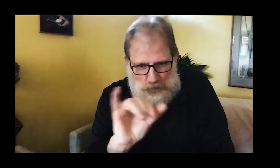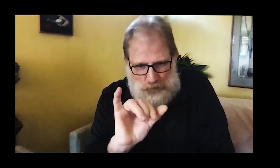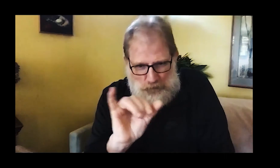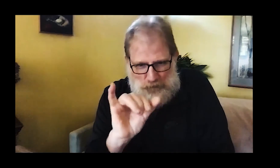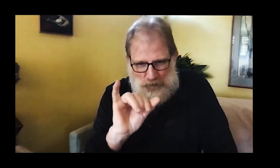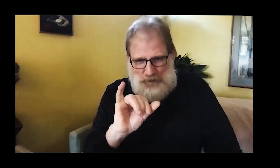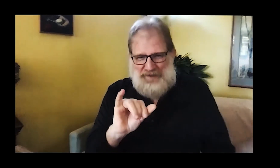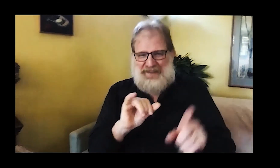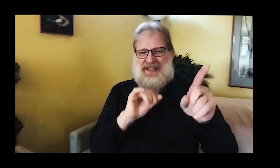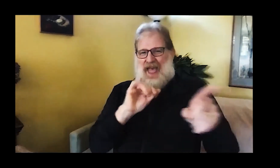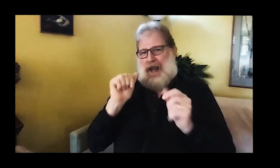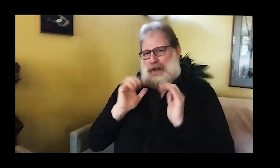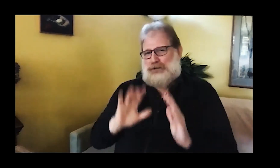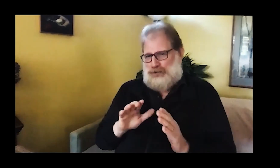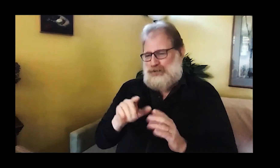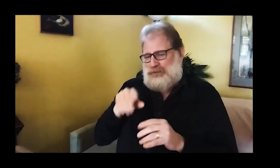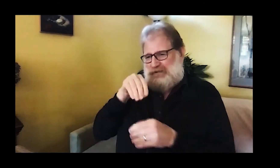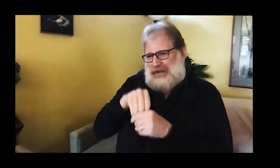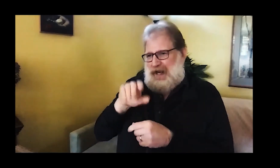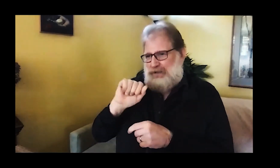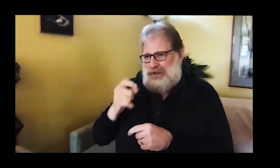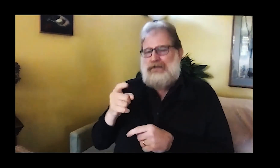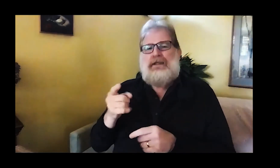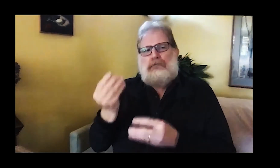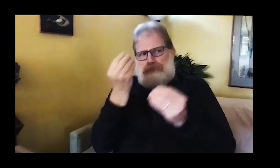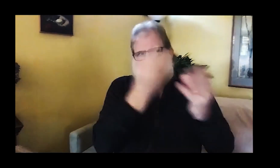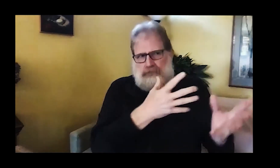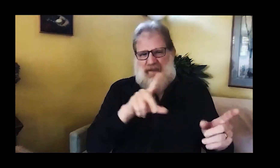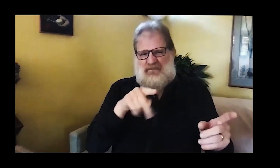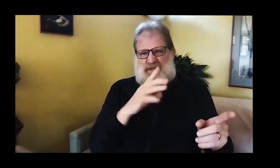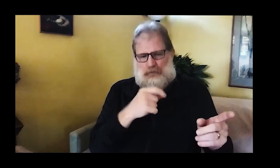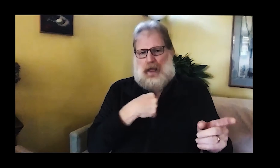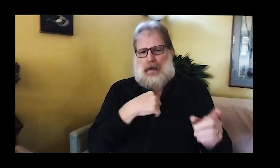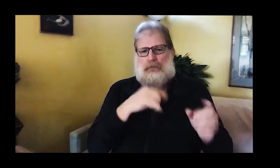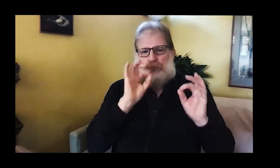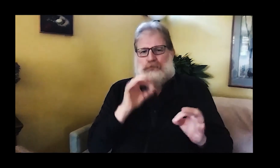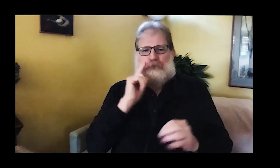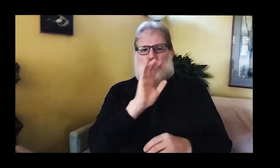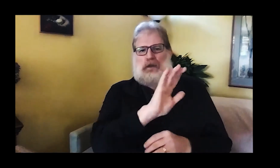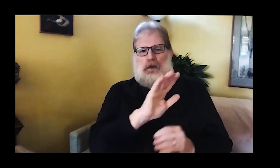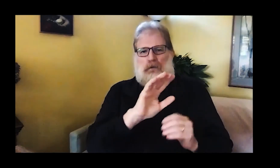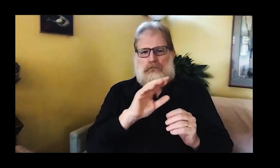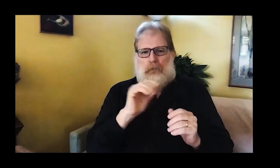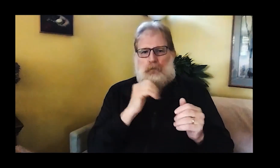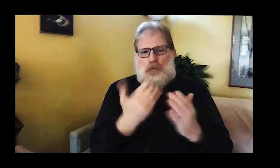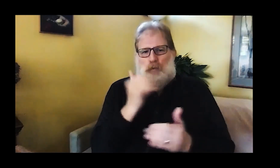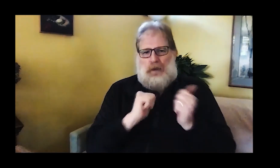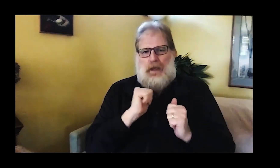believe it or not. So that actor was in ‘Ajax’ with me and he said to Philip Seymour Hoffman,